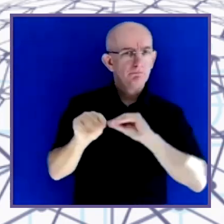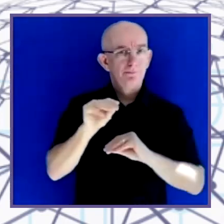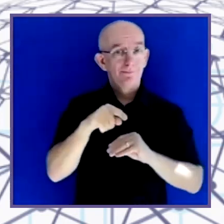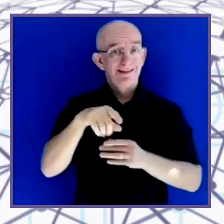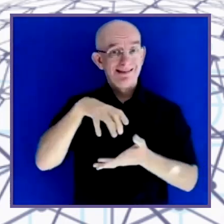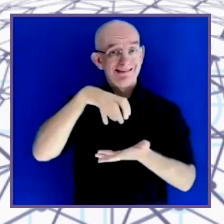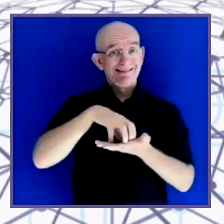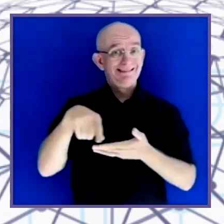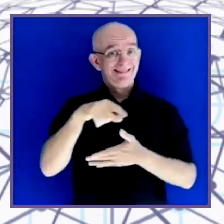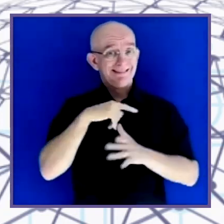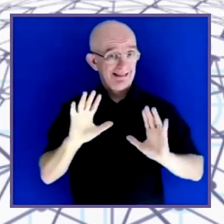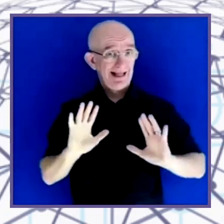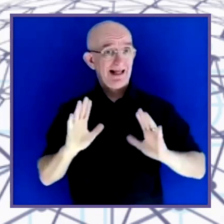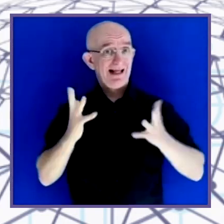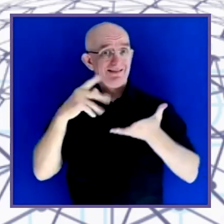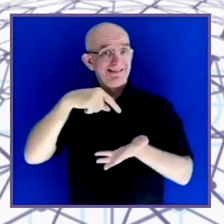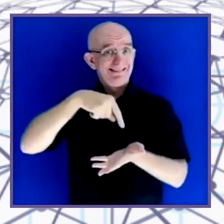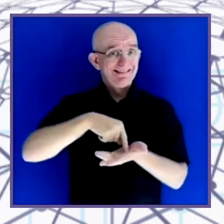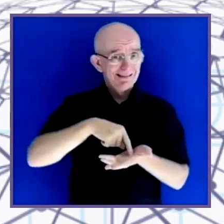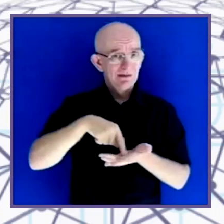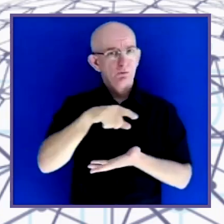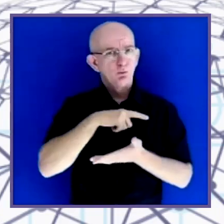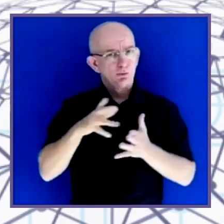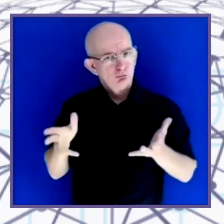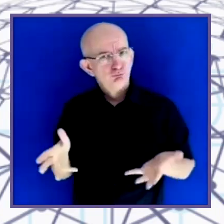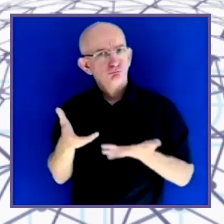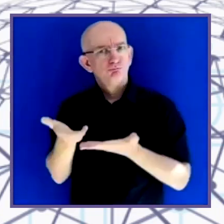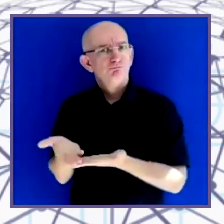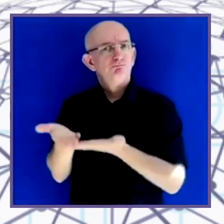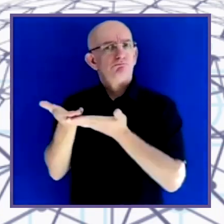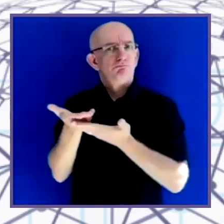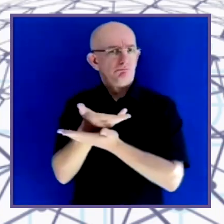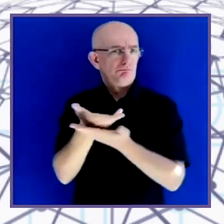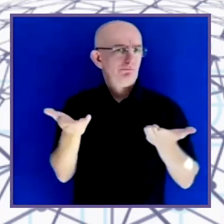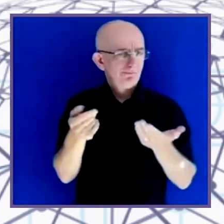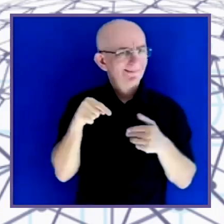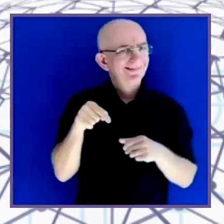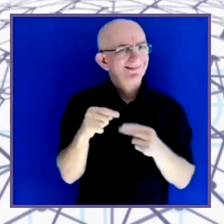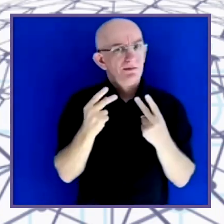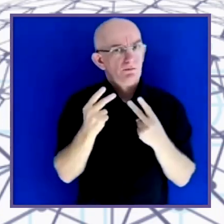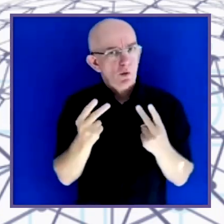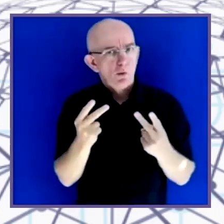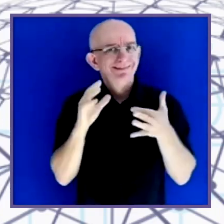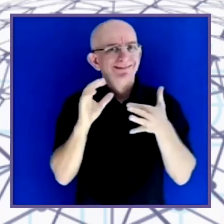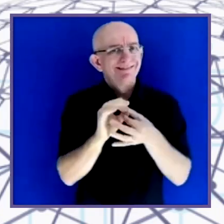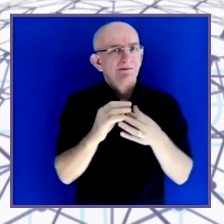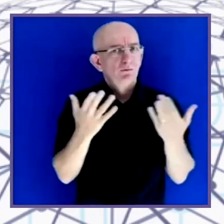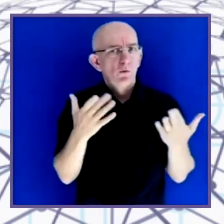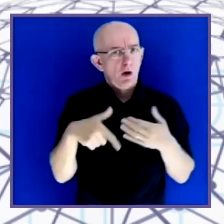forward. And I think our representative from who rightly, talked about the importance of a